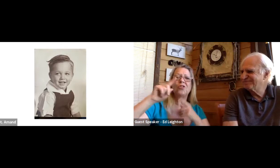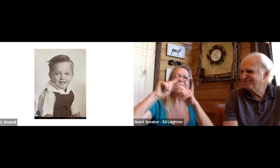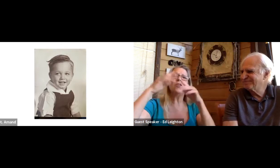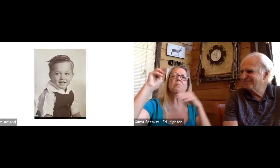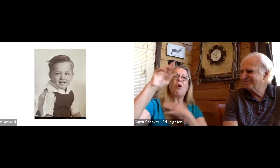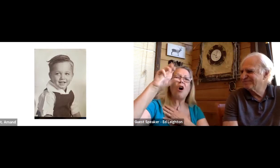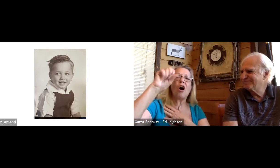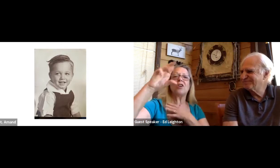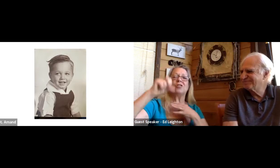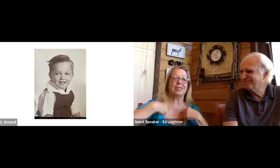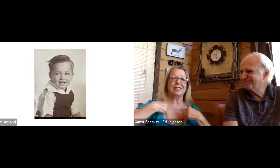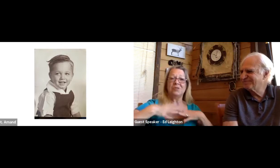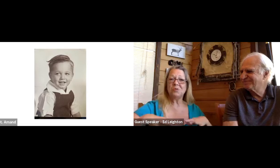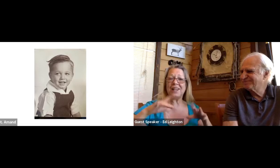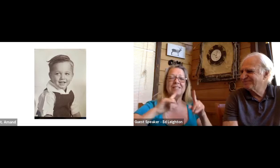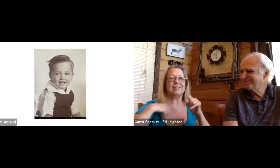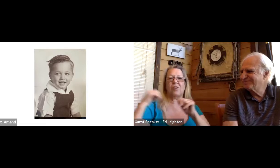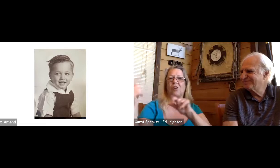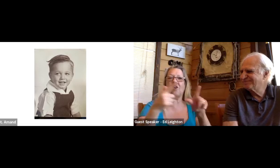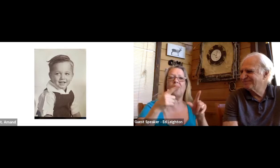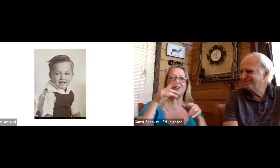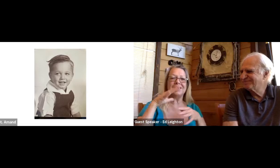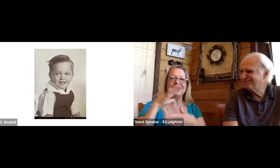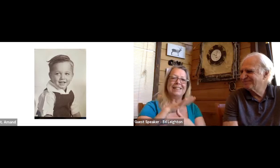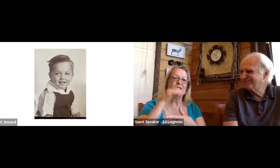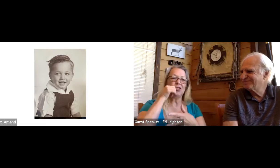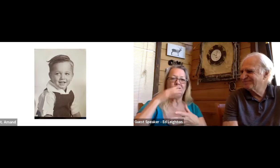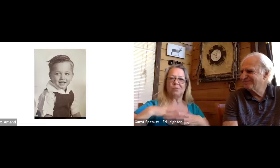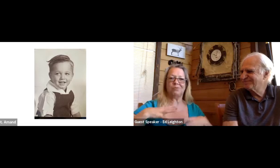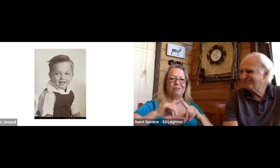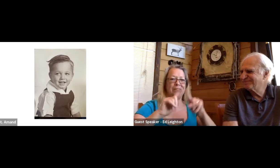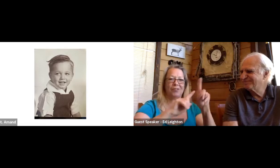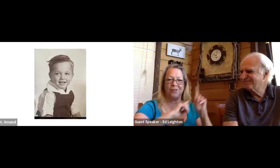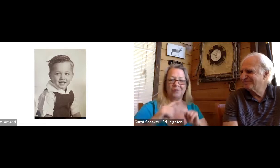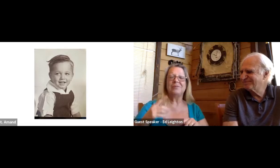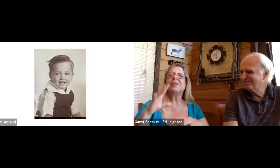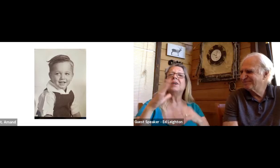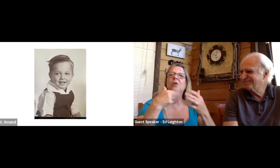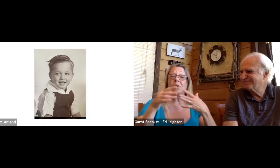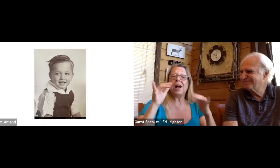and all the girls in our class dressed like they were from different planets-- Jupiter and Mars and all that.